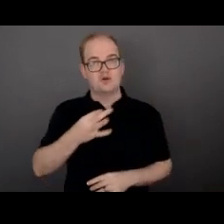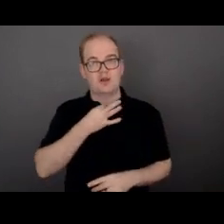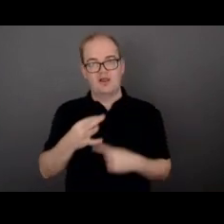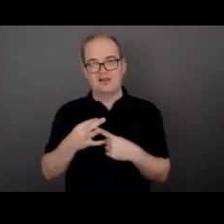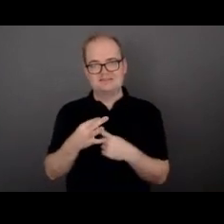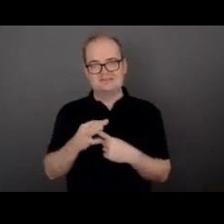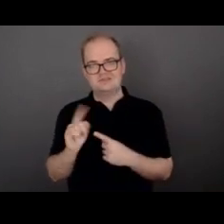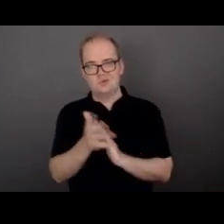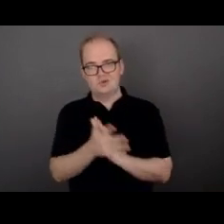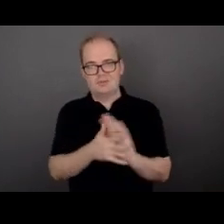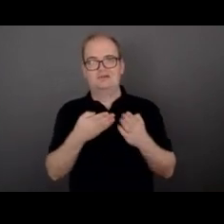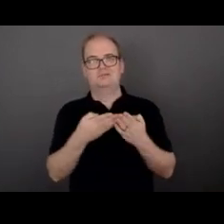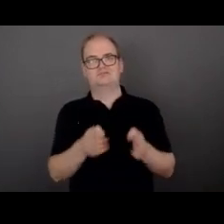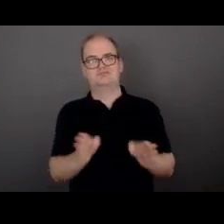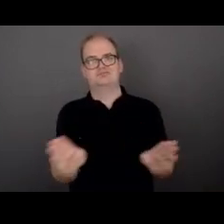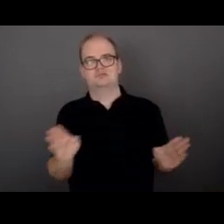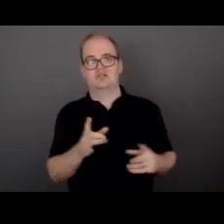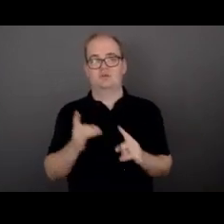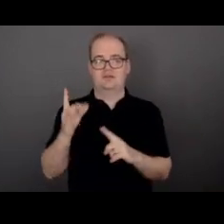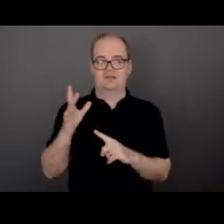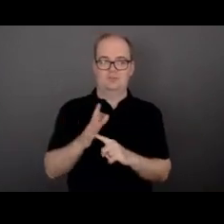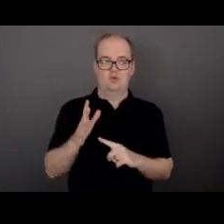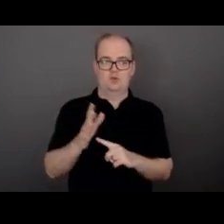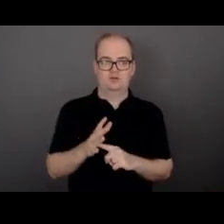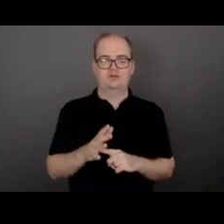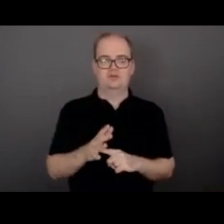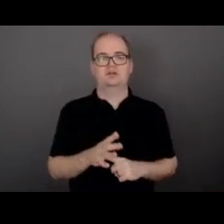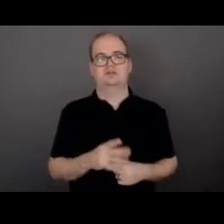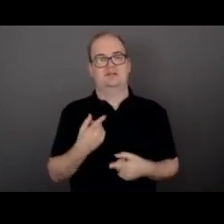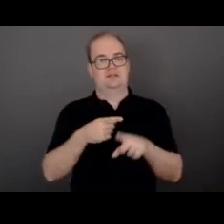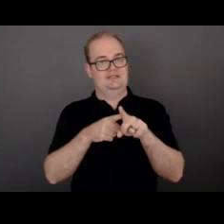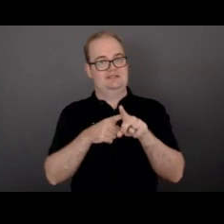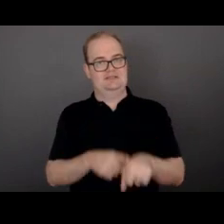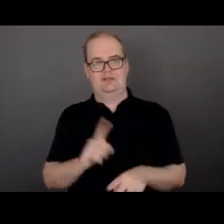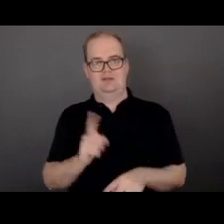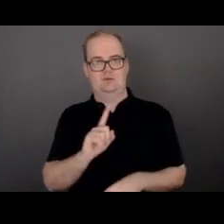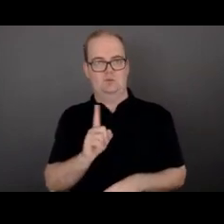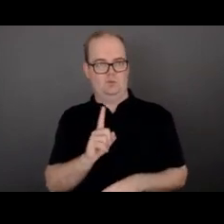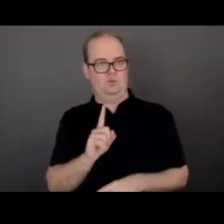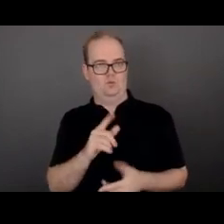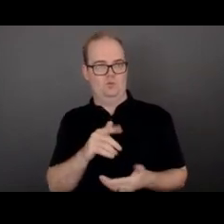So it's important, I guess, depending on the type of assistance the client needs, whether